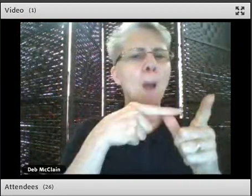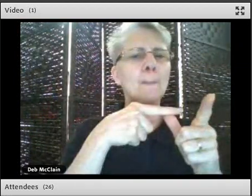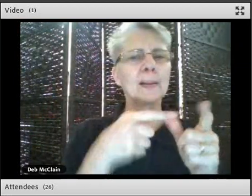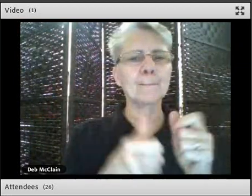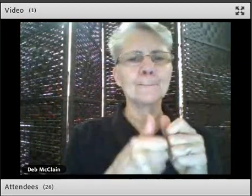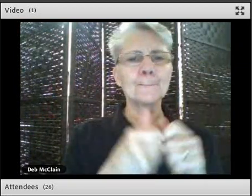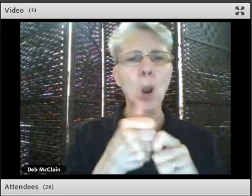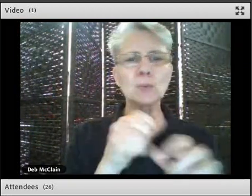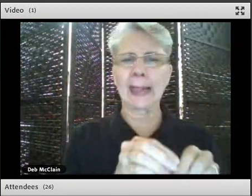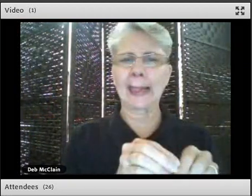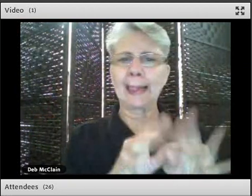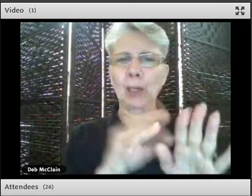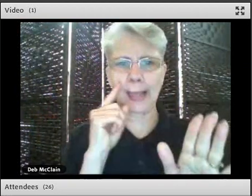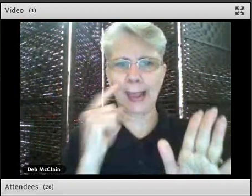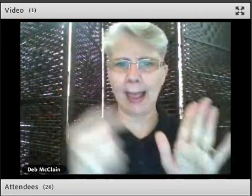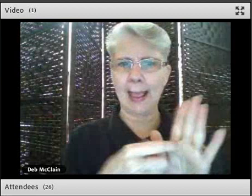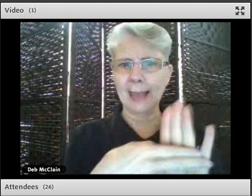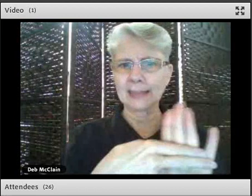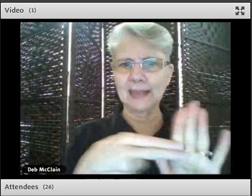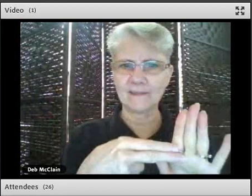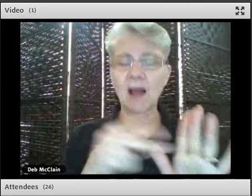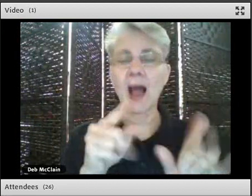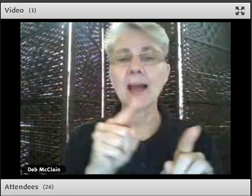Usually, that's going to be Listening Library